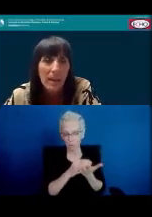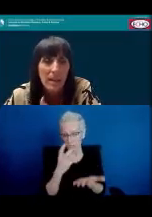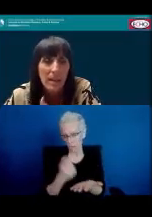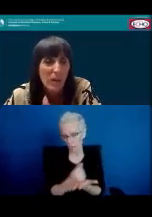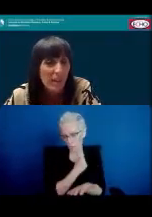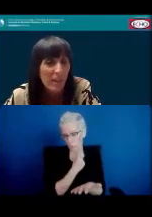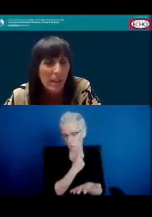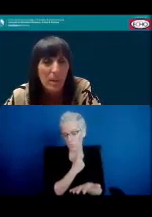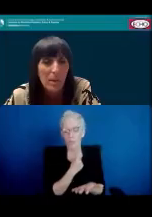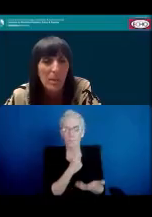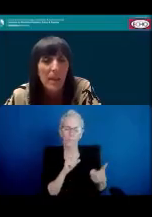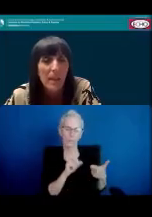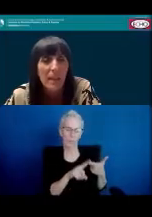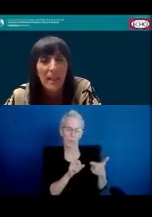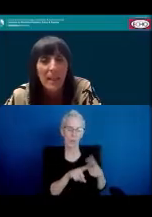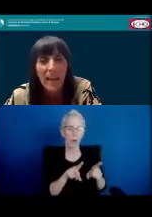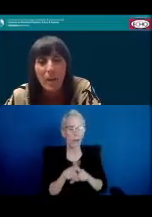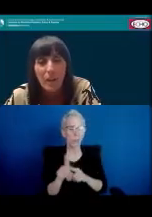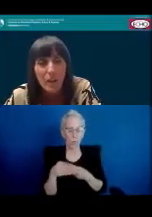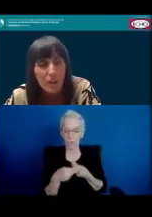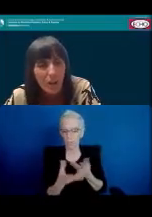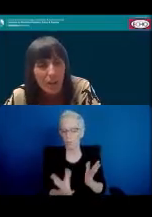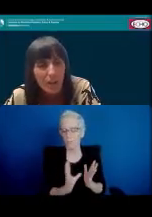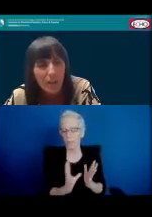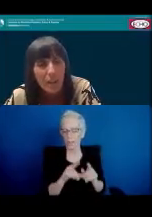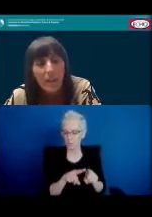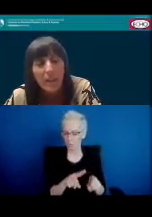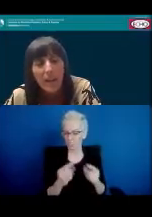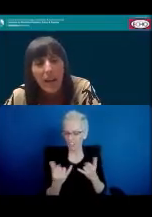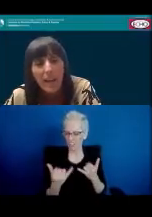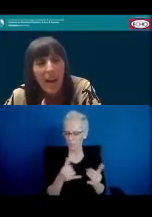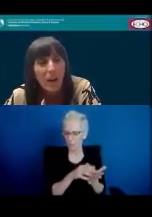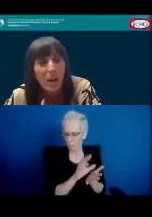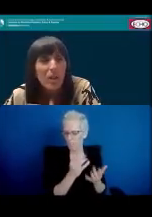in this rough and tumble play like how to start and how to